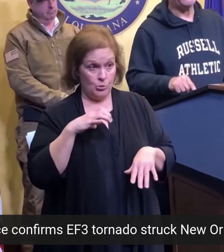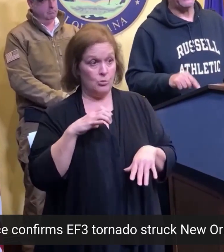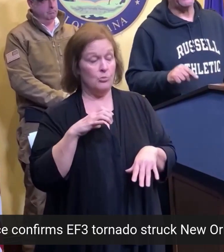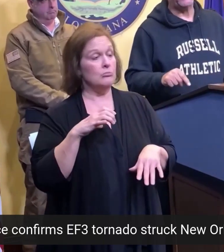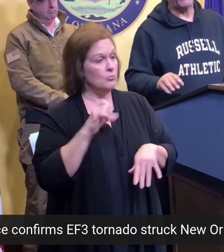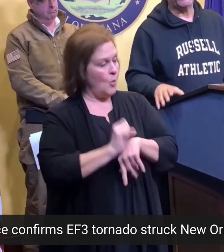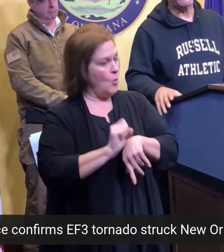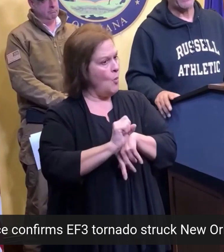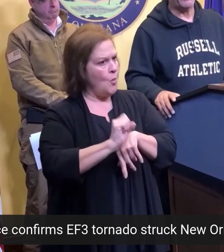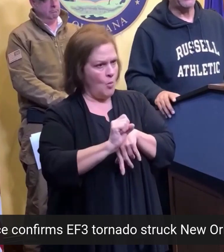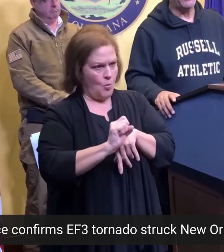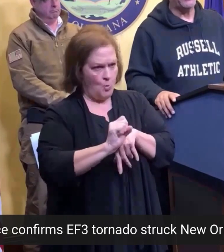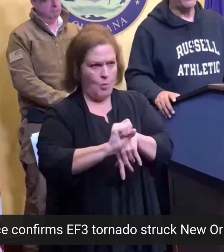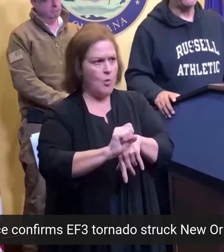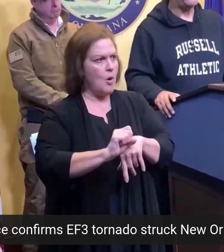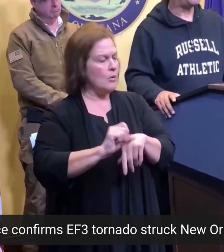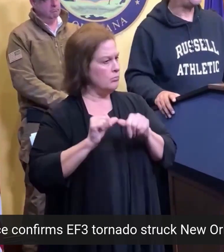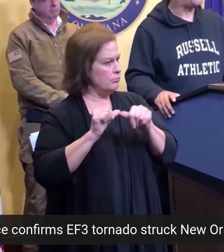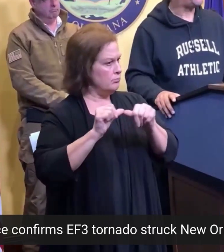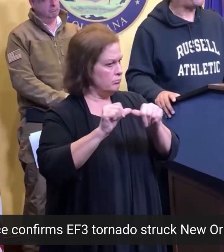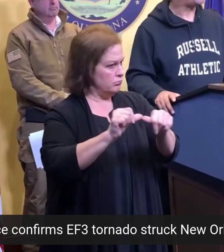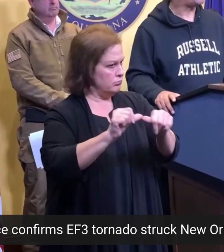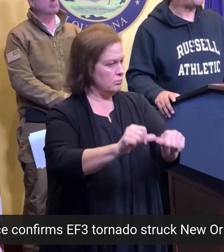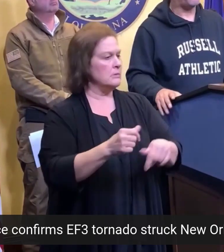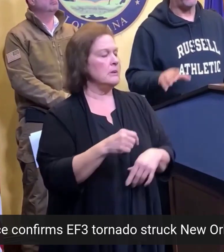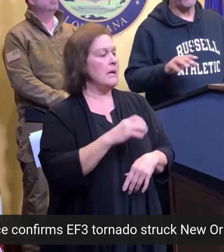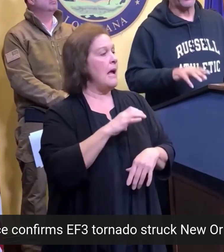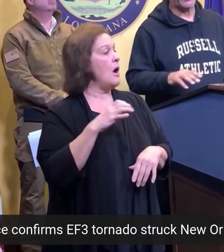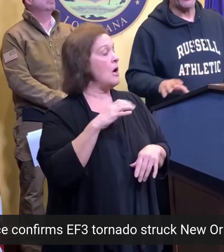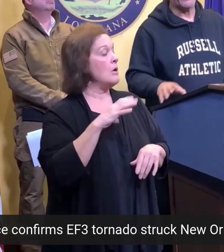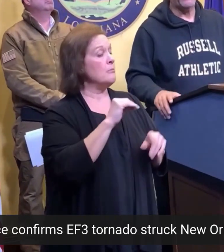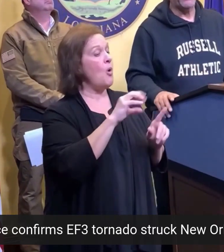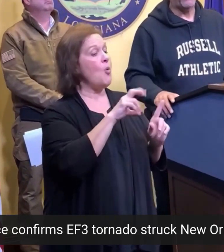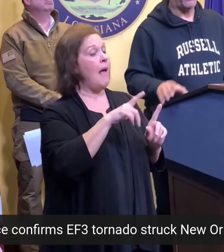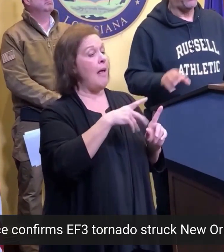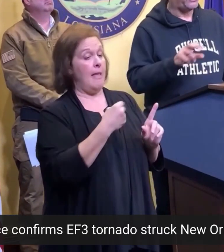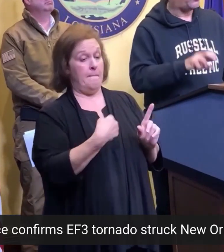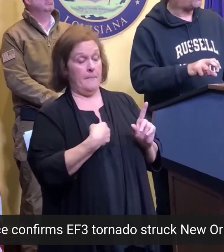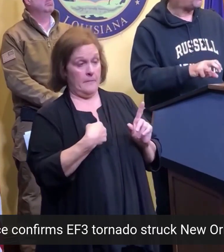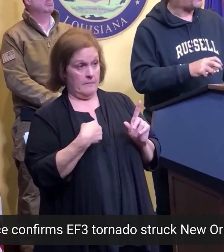and in tune with what's happening in the district uh councilman morel and i were in the core i've